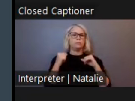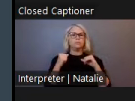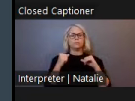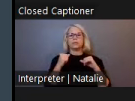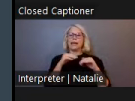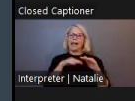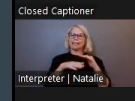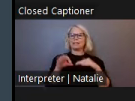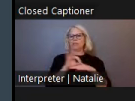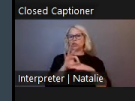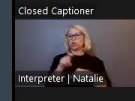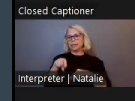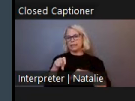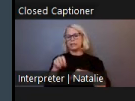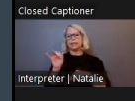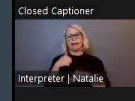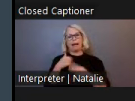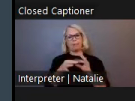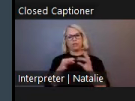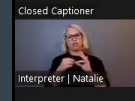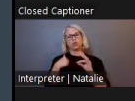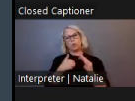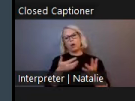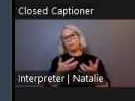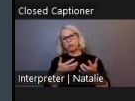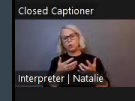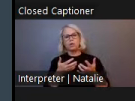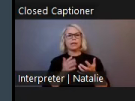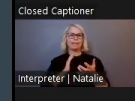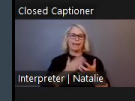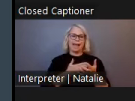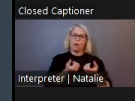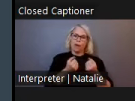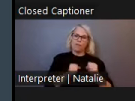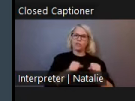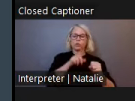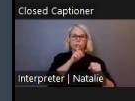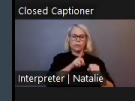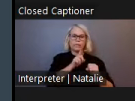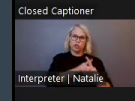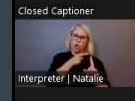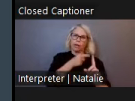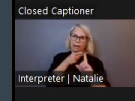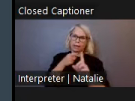As I mentioned, we want to make sure that our efforts are targeted towards those that